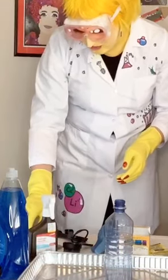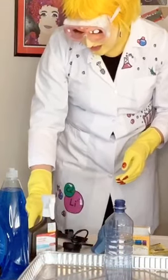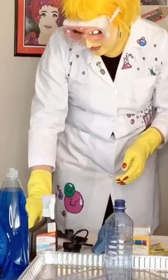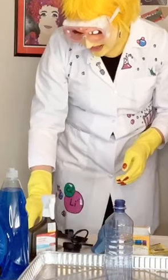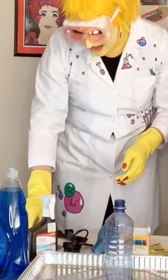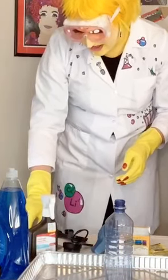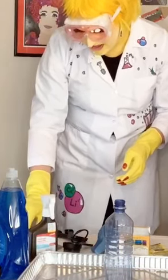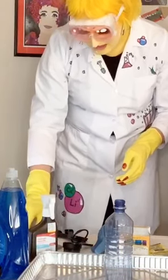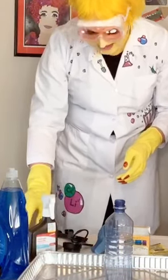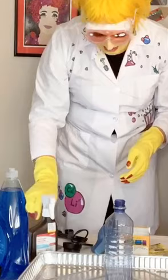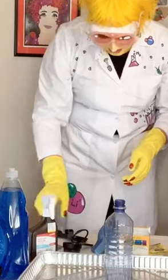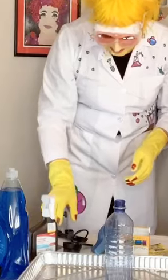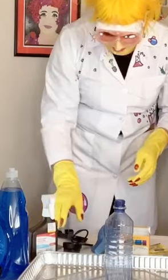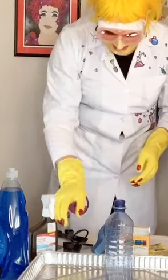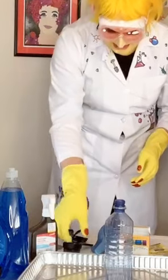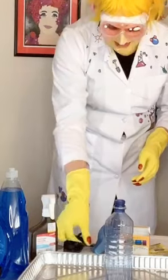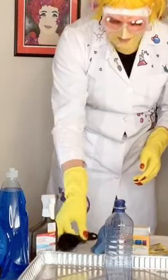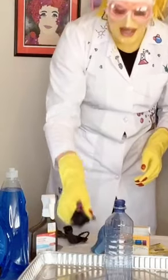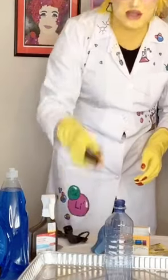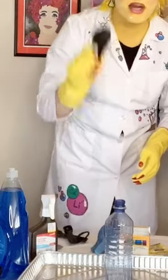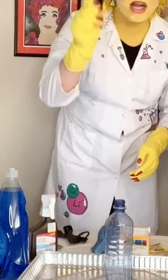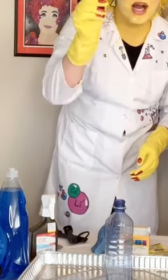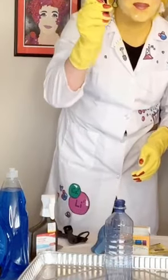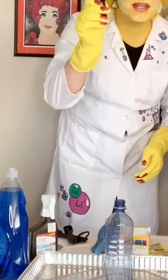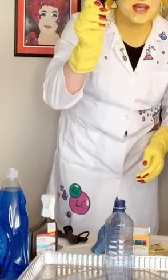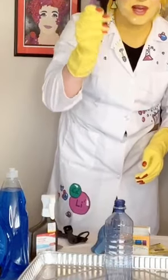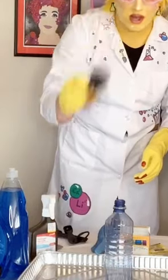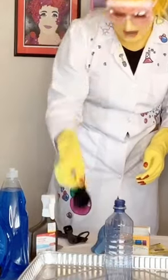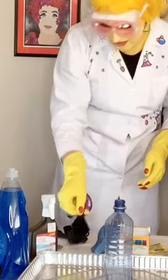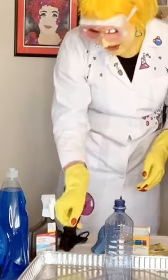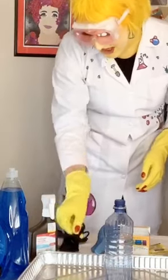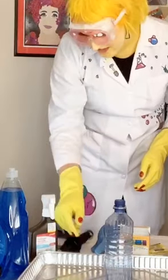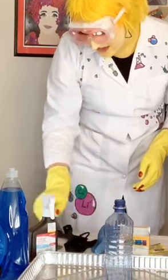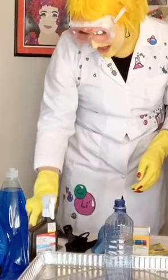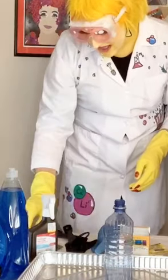3%. Okay, also we need measuring cups. Here we go, measuring cups.